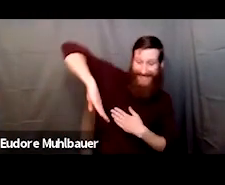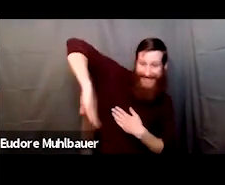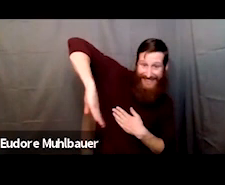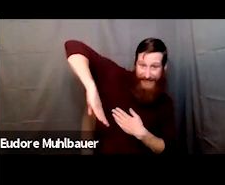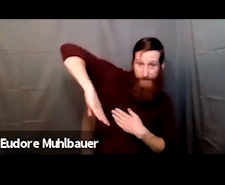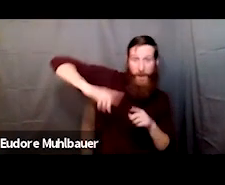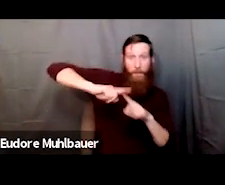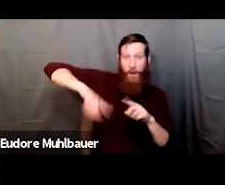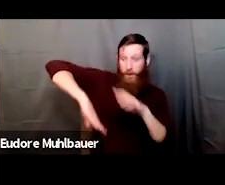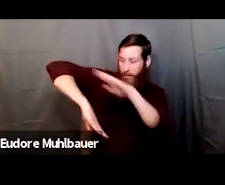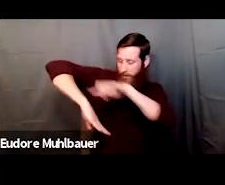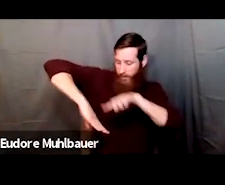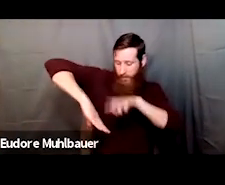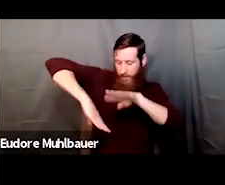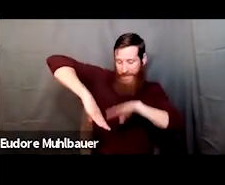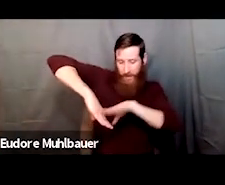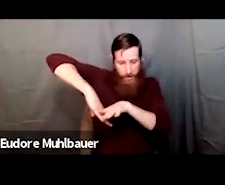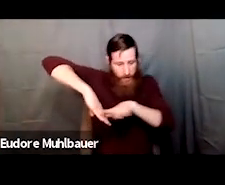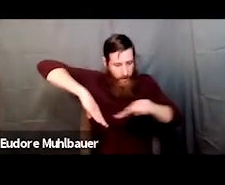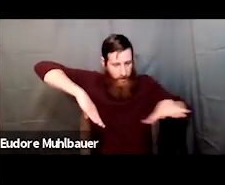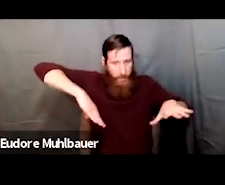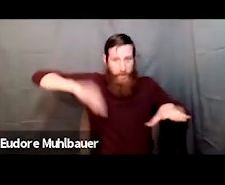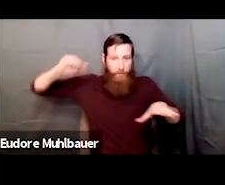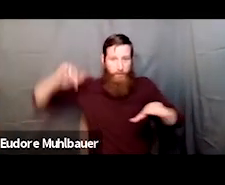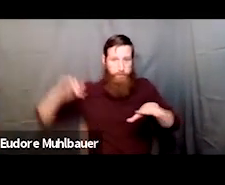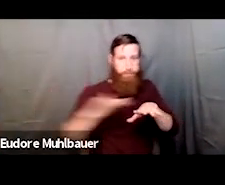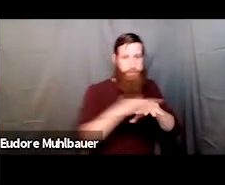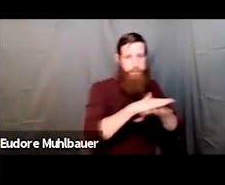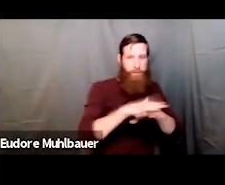but also the area immediately beneath the steep area where debris would run towards.